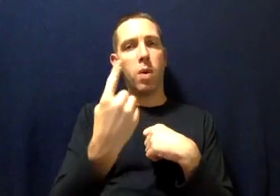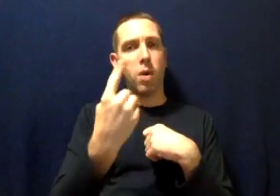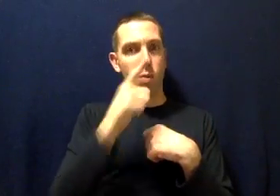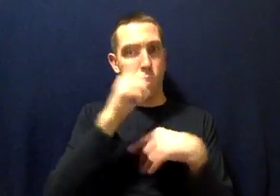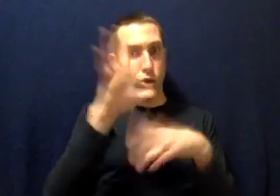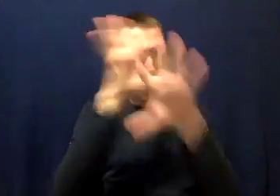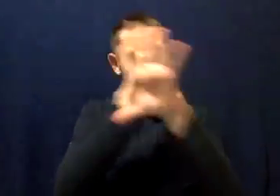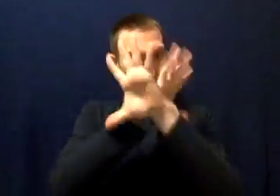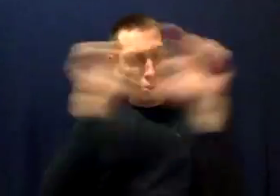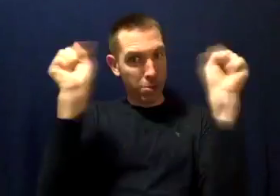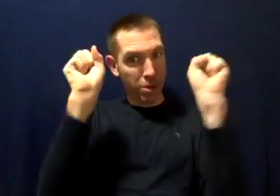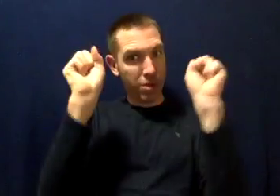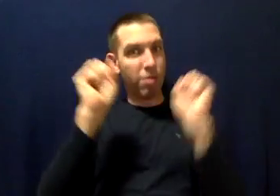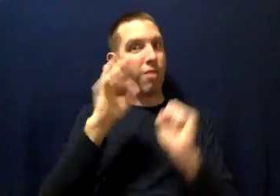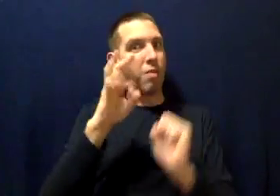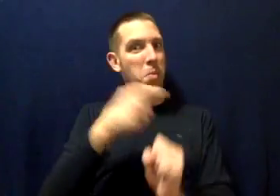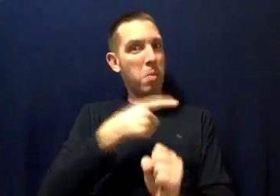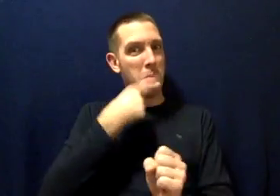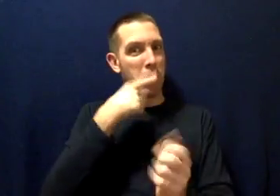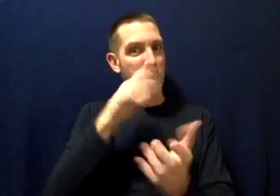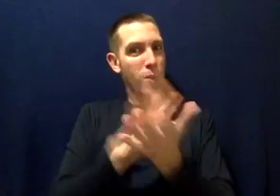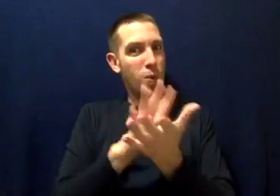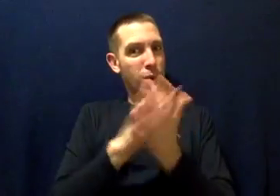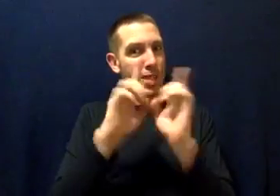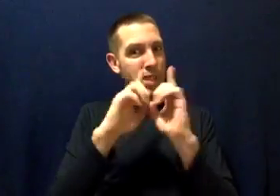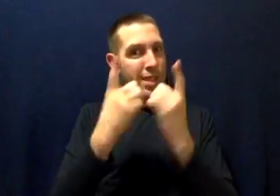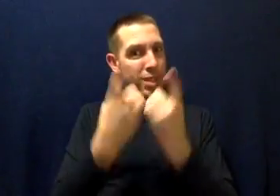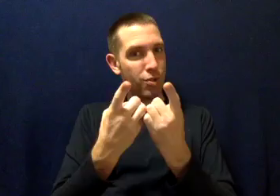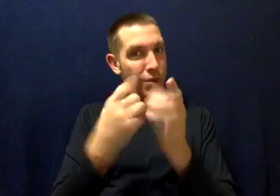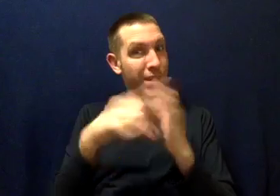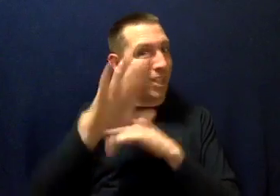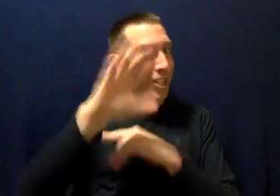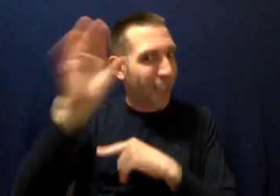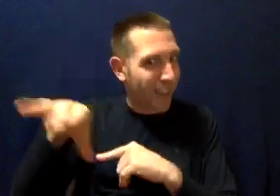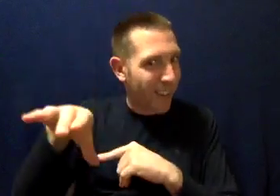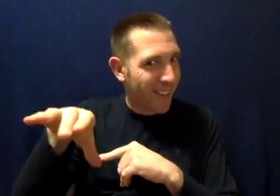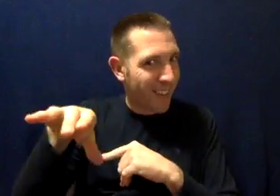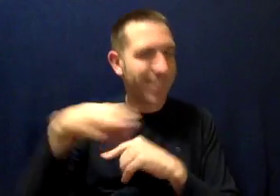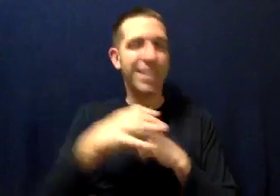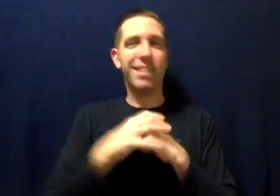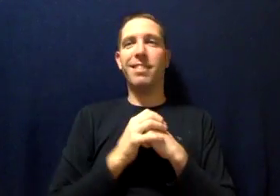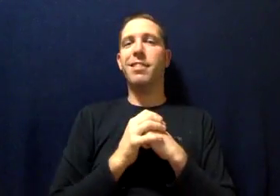And a superintendent of a hearing school district in Chicago.